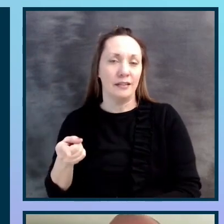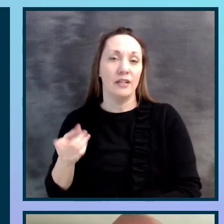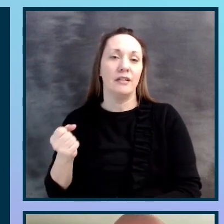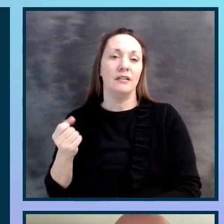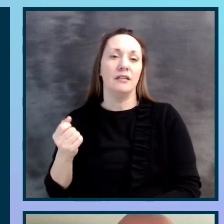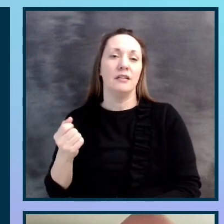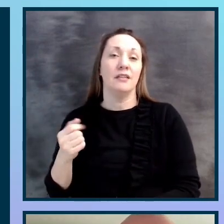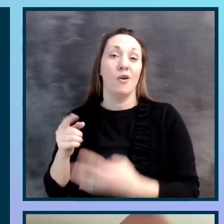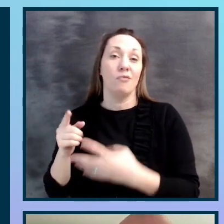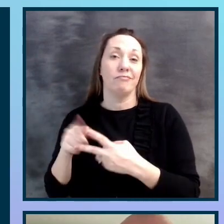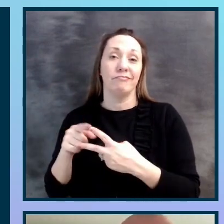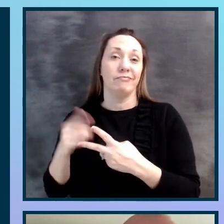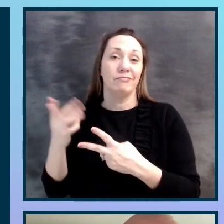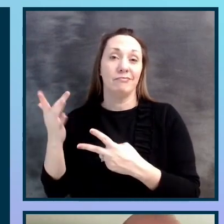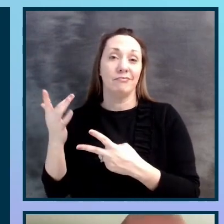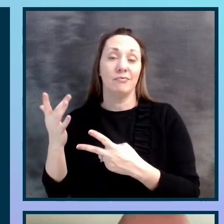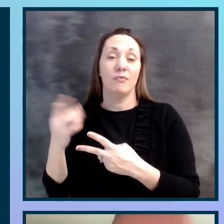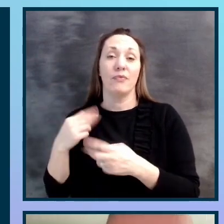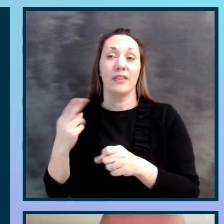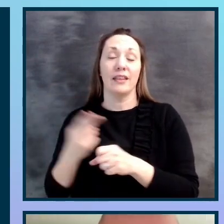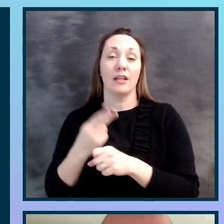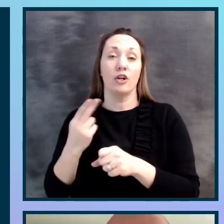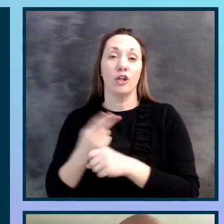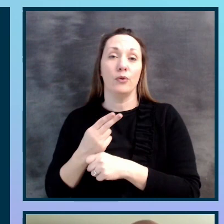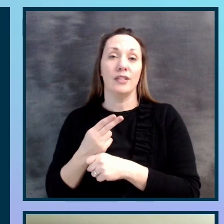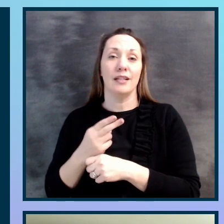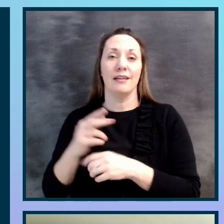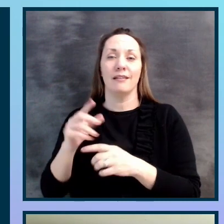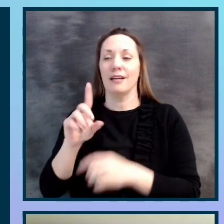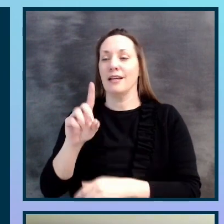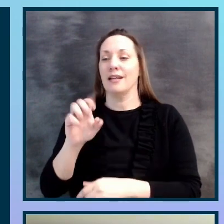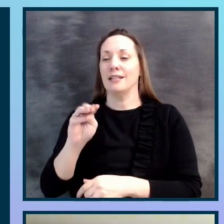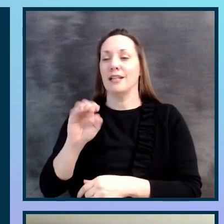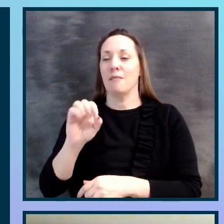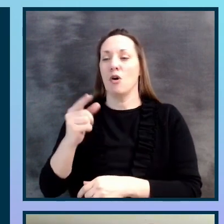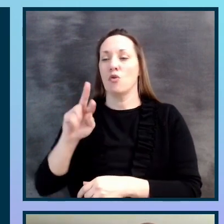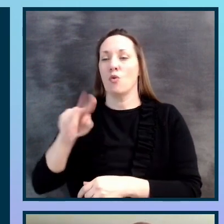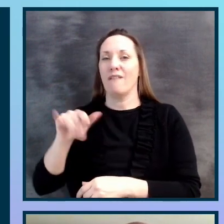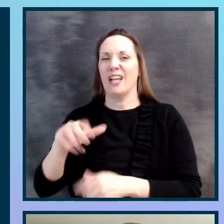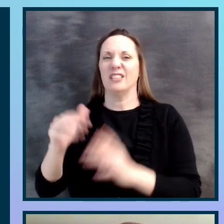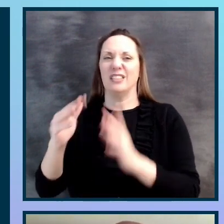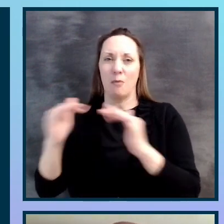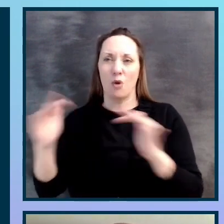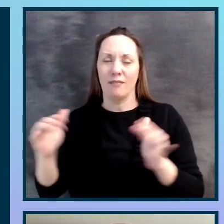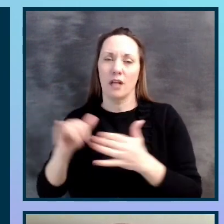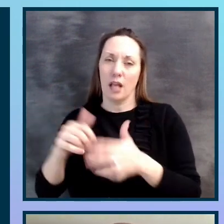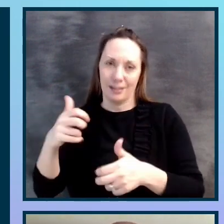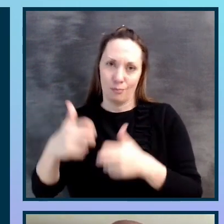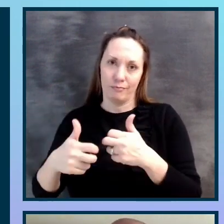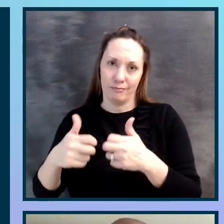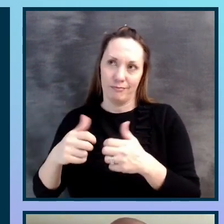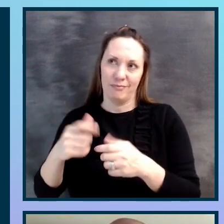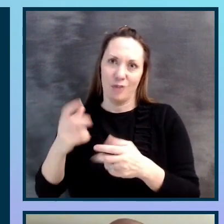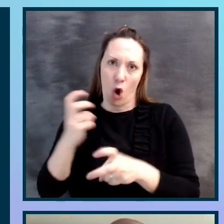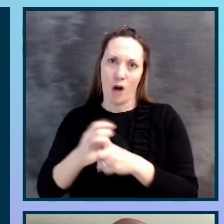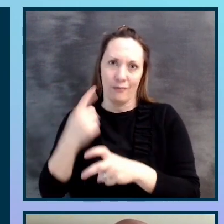A, because the use of demographics is problematic and I've already said this, but also when you're starting to go down